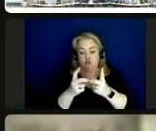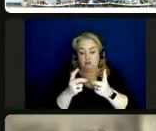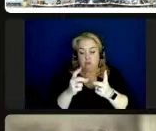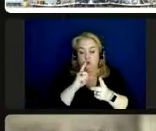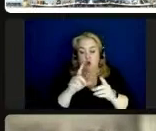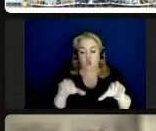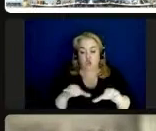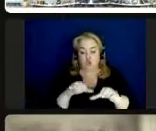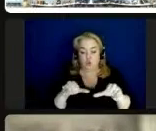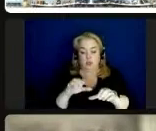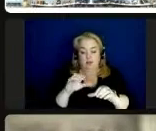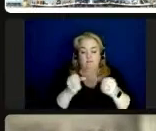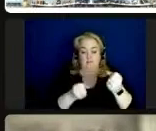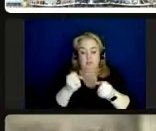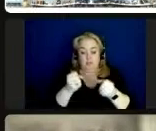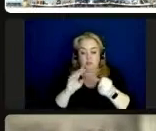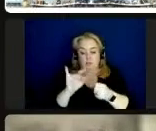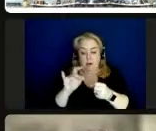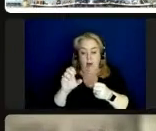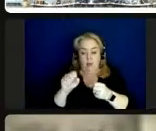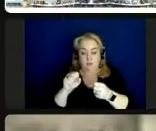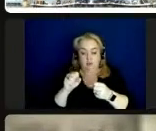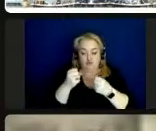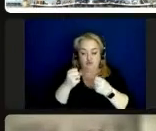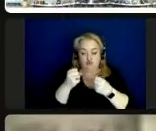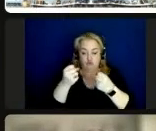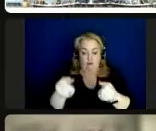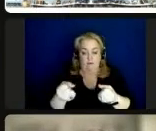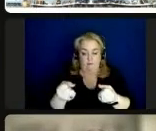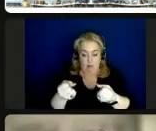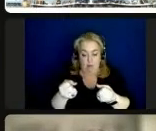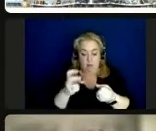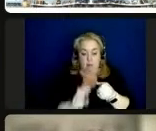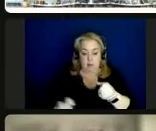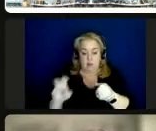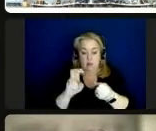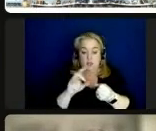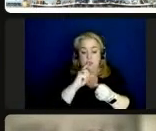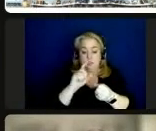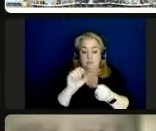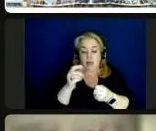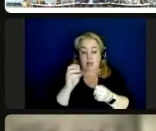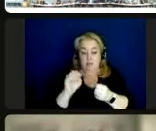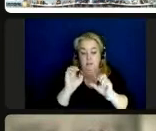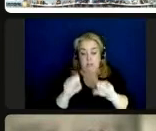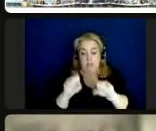ONE ON T GASAX AGAIN. YOU MENTIONED THA ABOUT